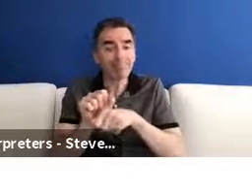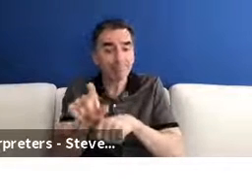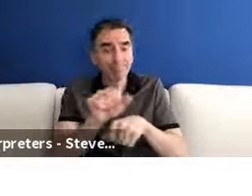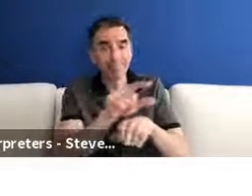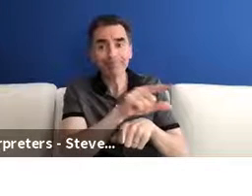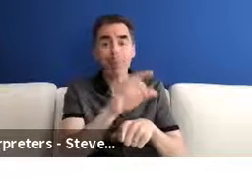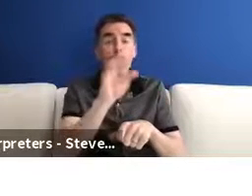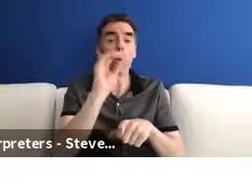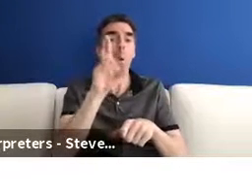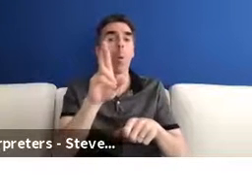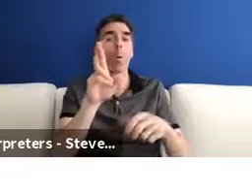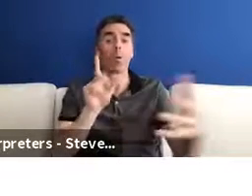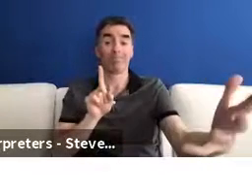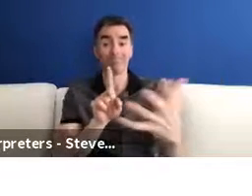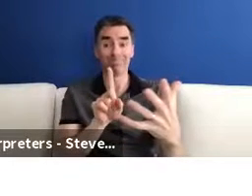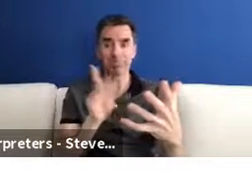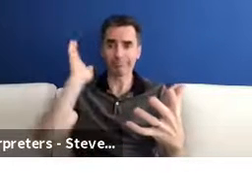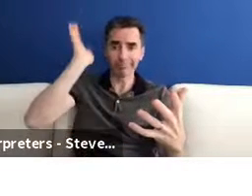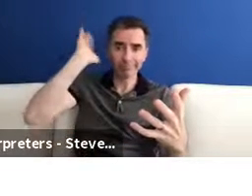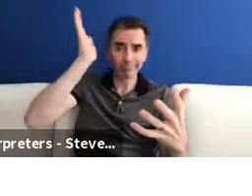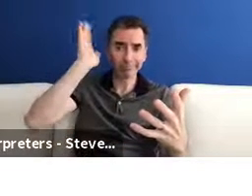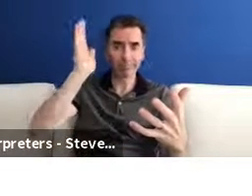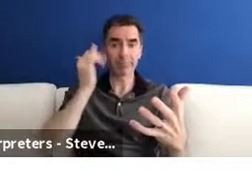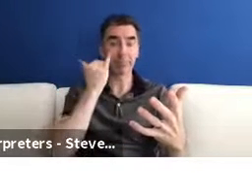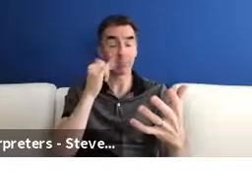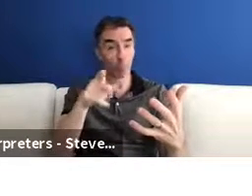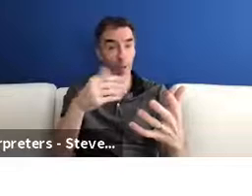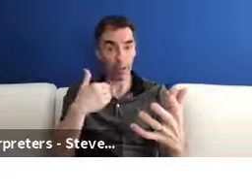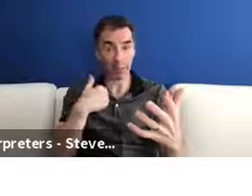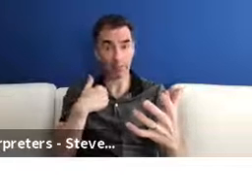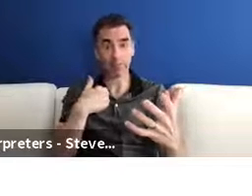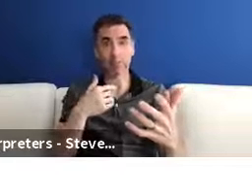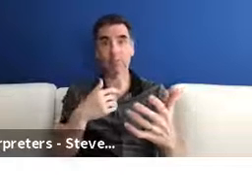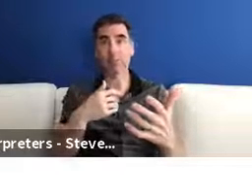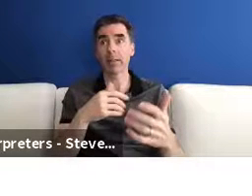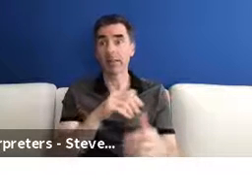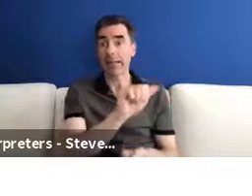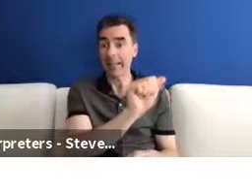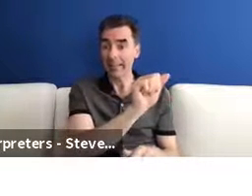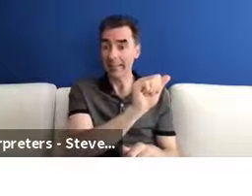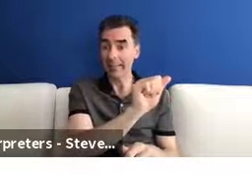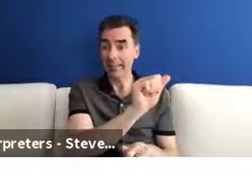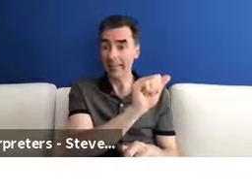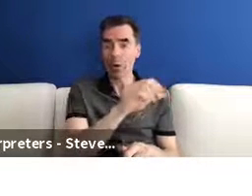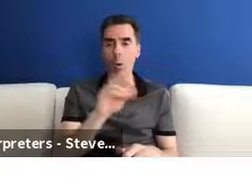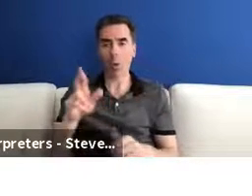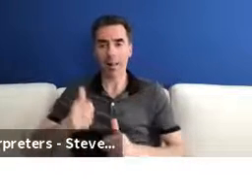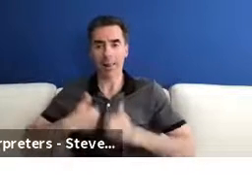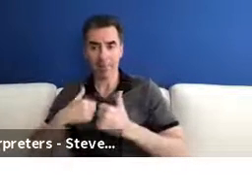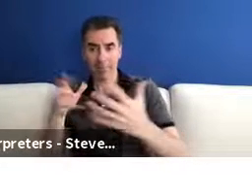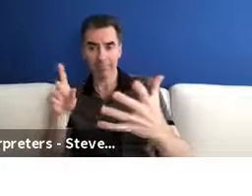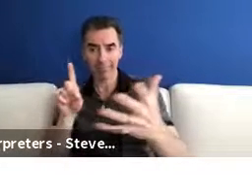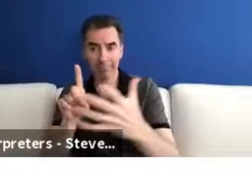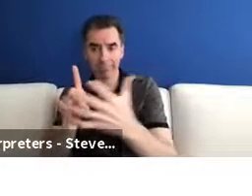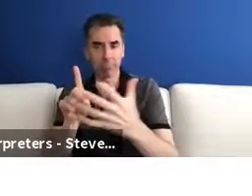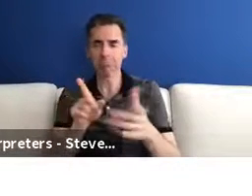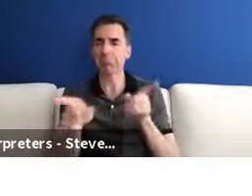presentation, if you have any synchronous parts of your courses, or it's all synchronous. And even if it's asynchronous,